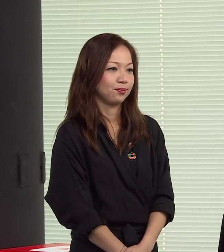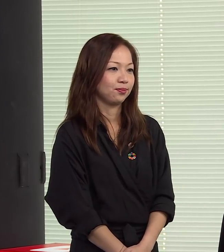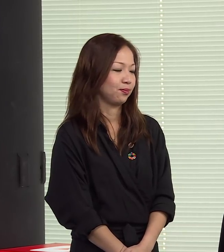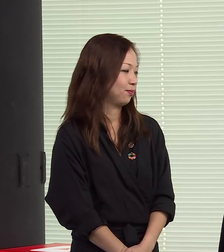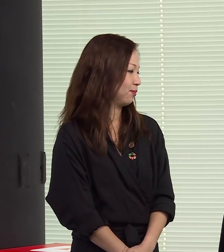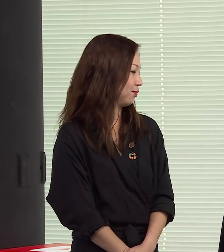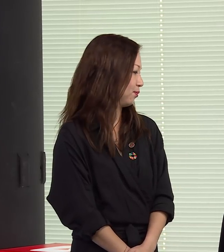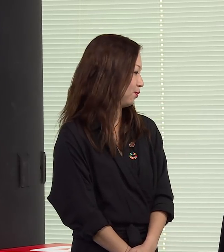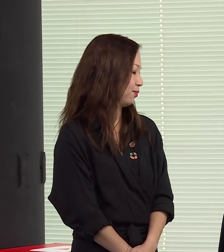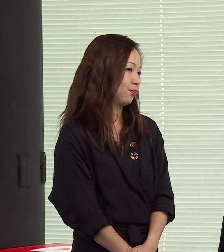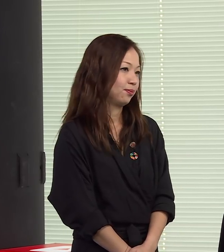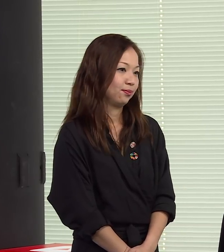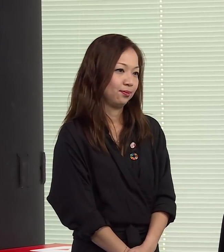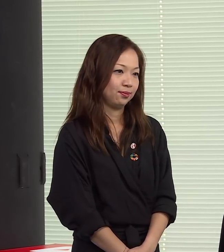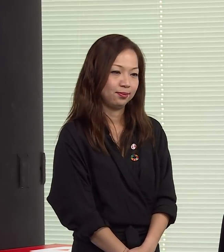Convention on the rights of persons with disabilities.